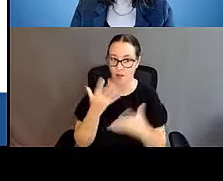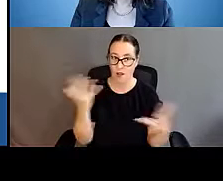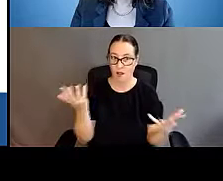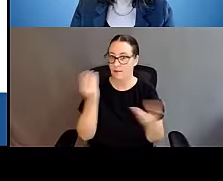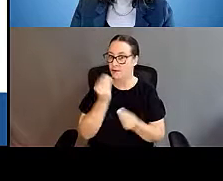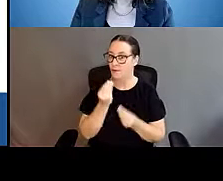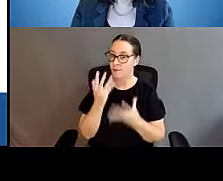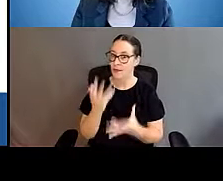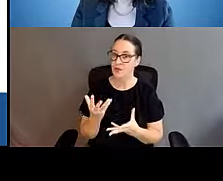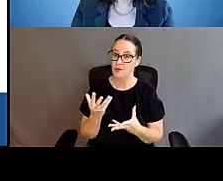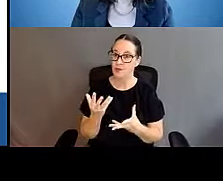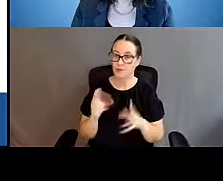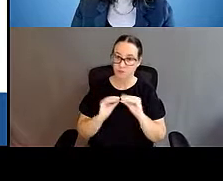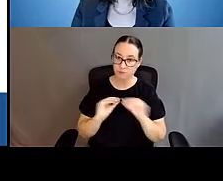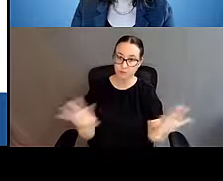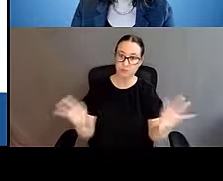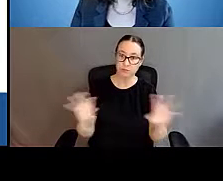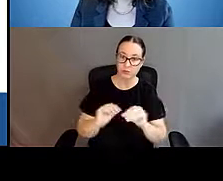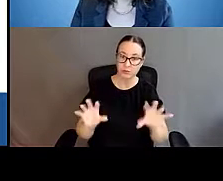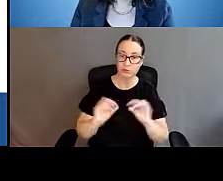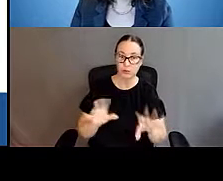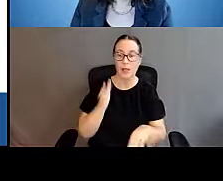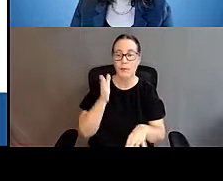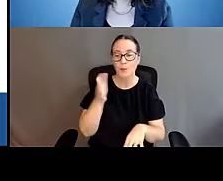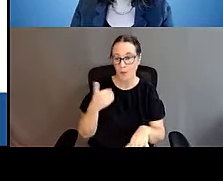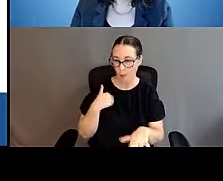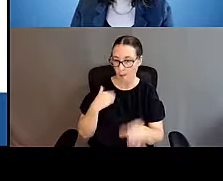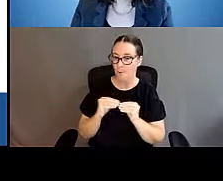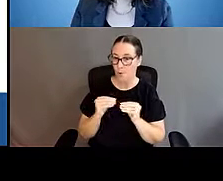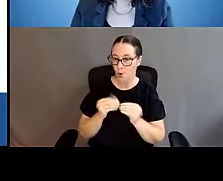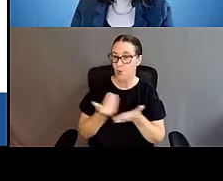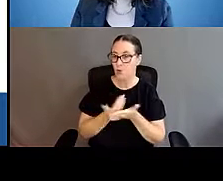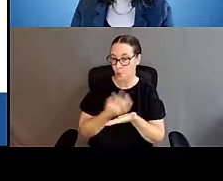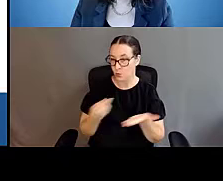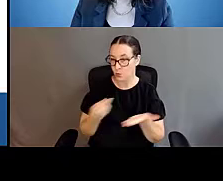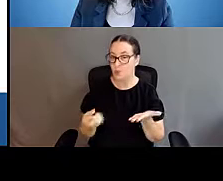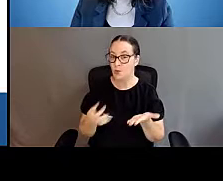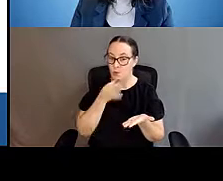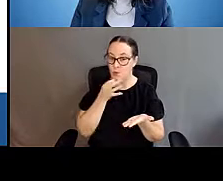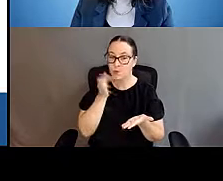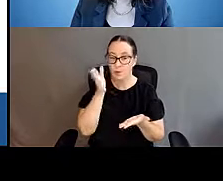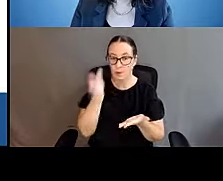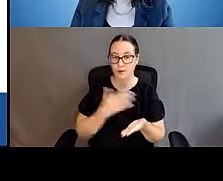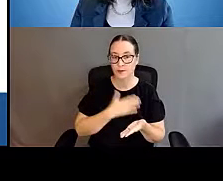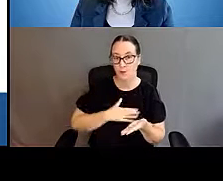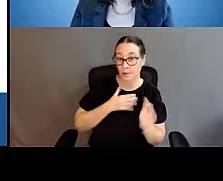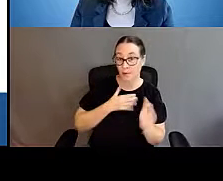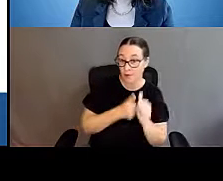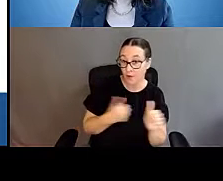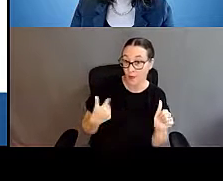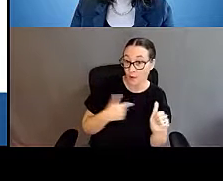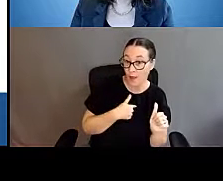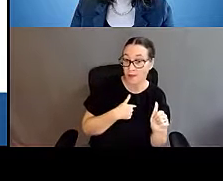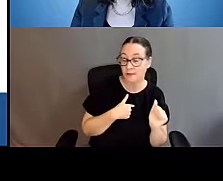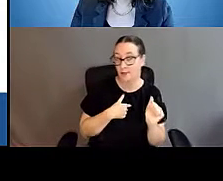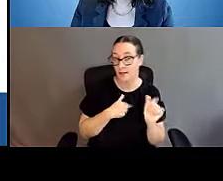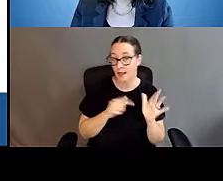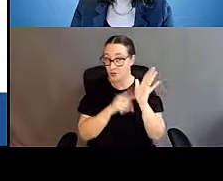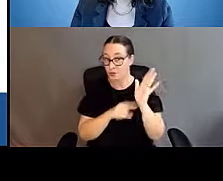on putting out some additional resources, so please do follow us and check back in to stay up-to-date.